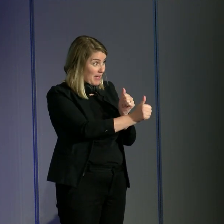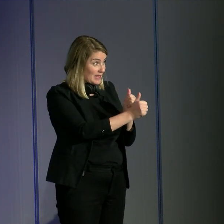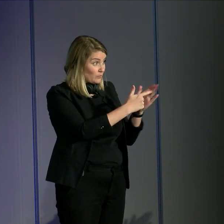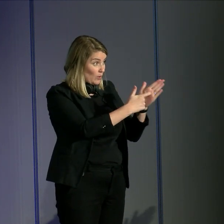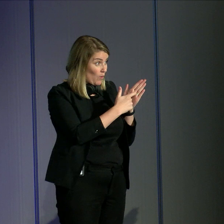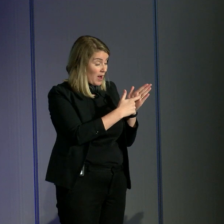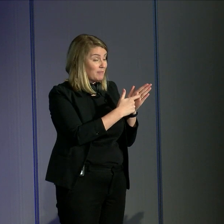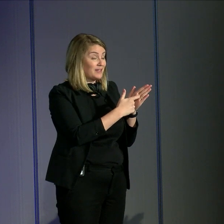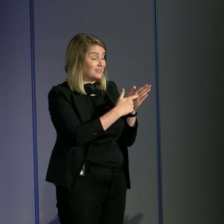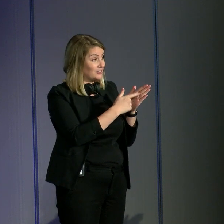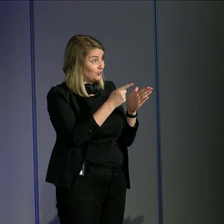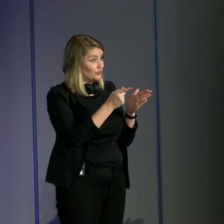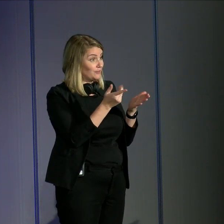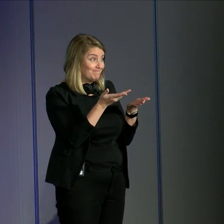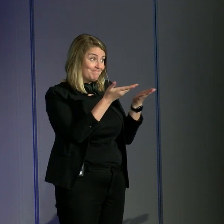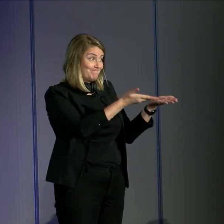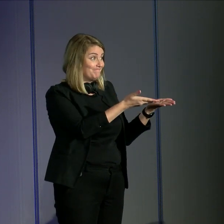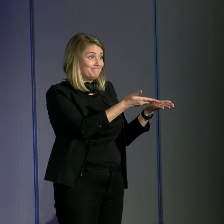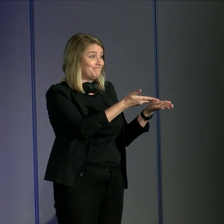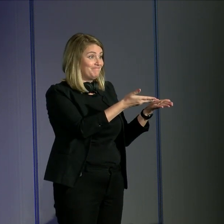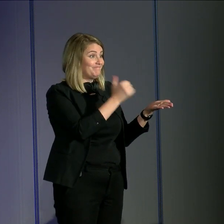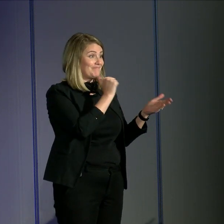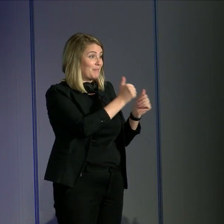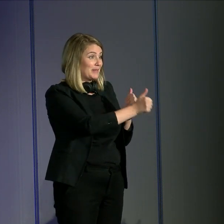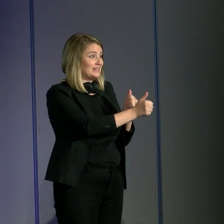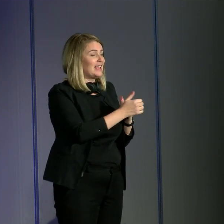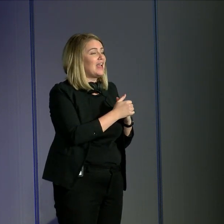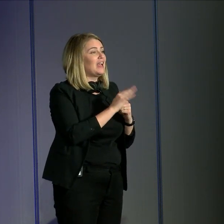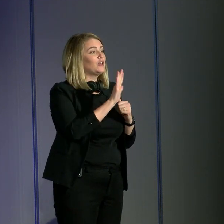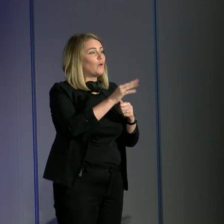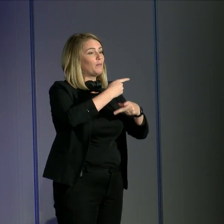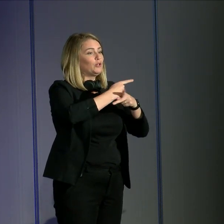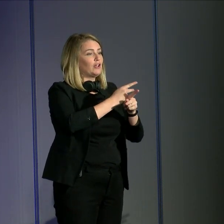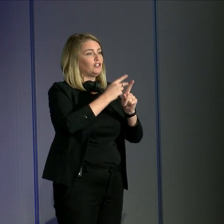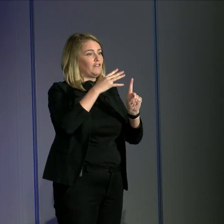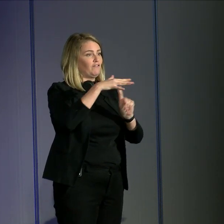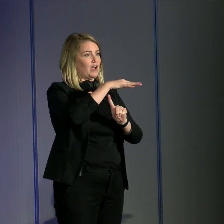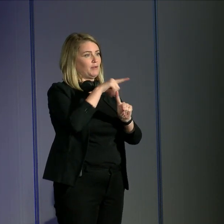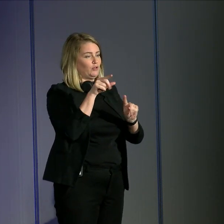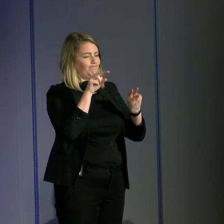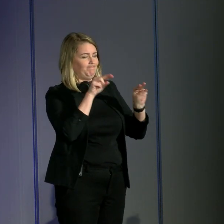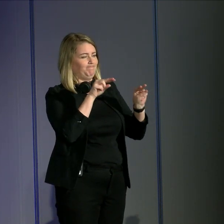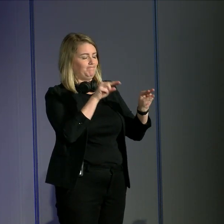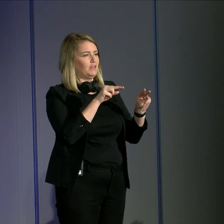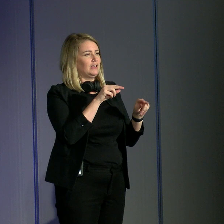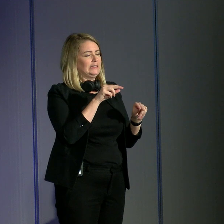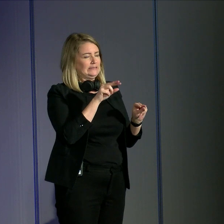And then you're monitoring your production environment all the time, scanning on a regular